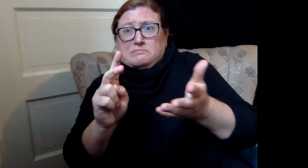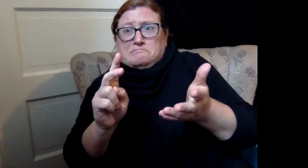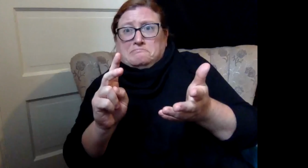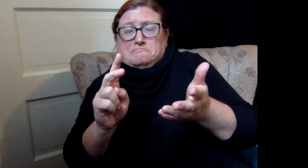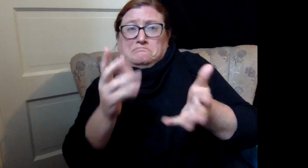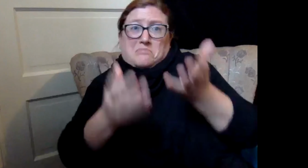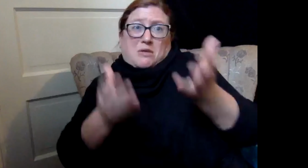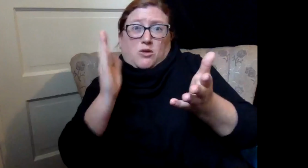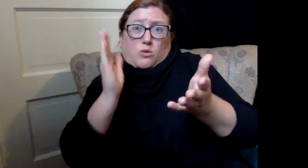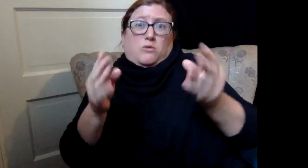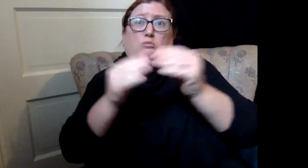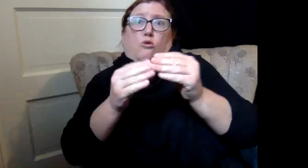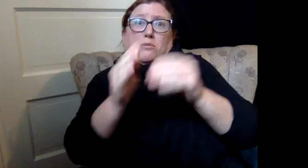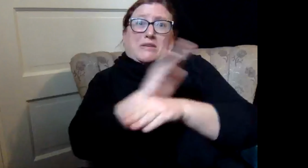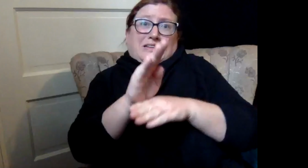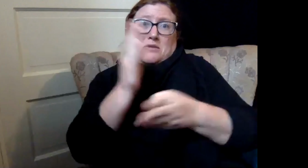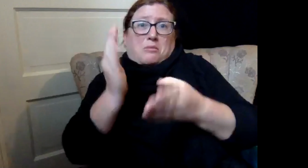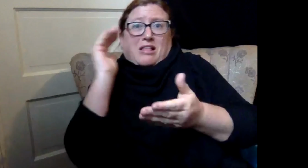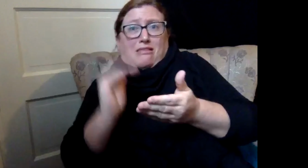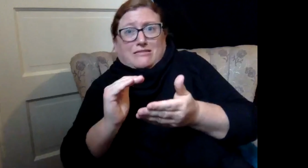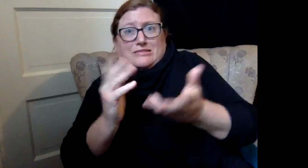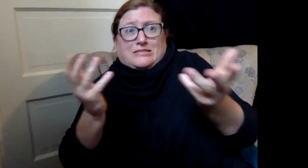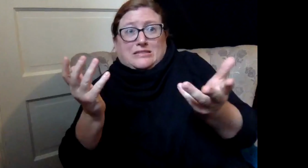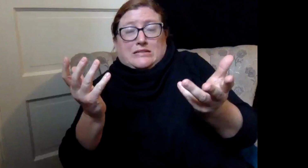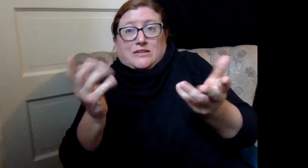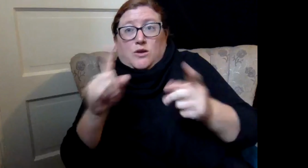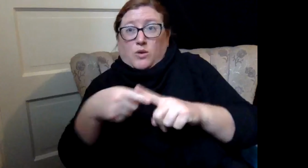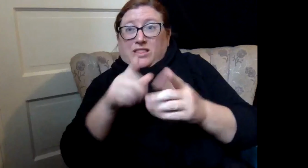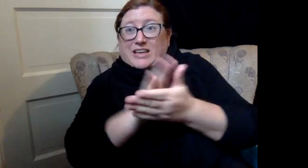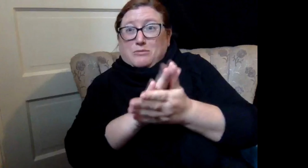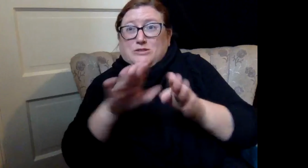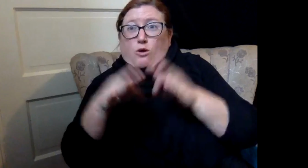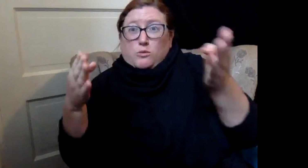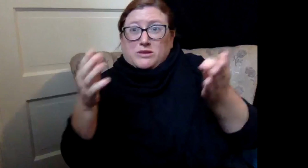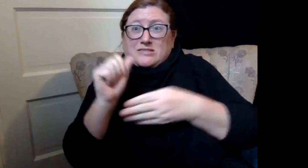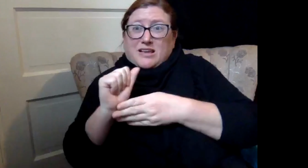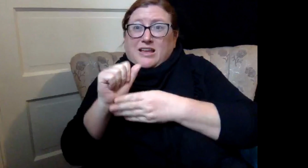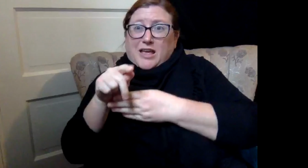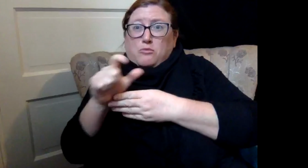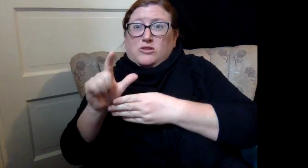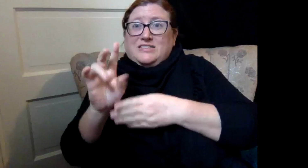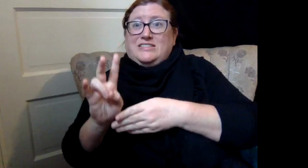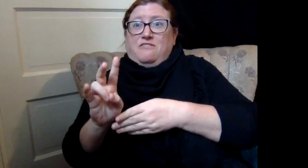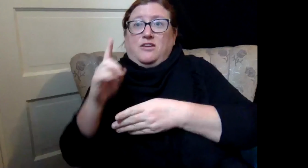enrollment is going to be like for the next few weeks. We may or may not be busier when the